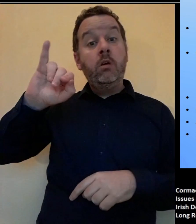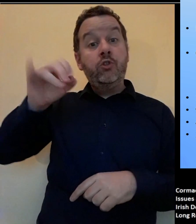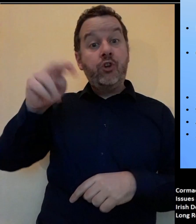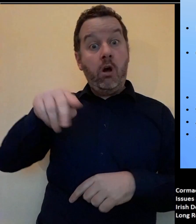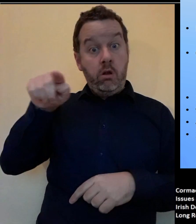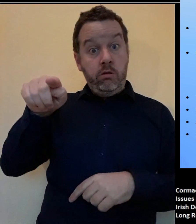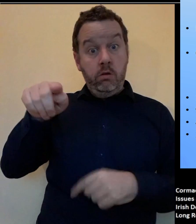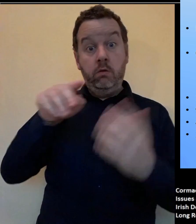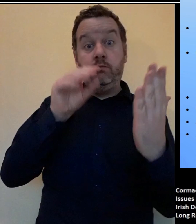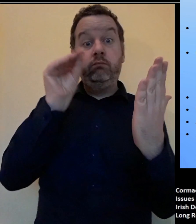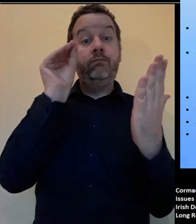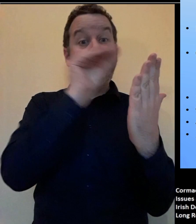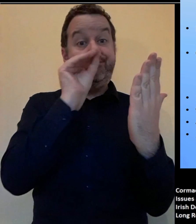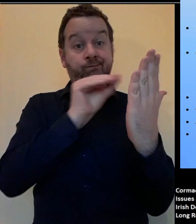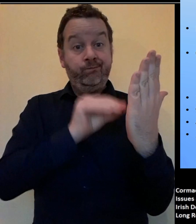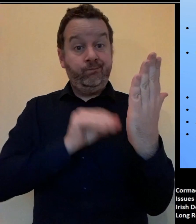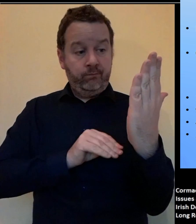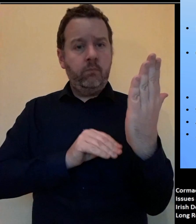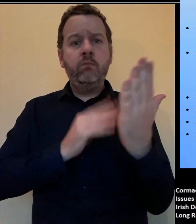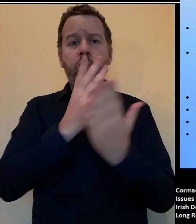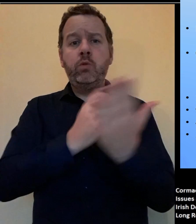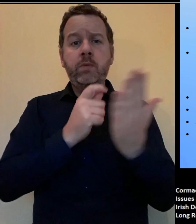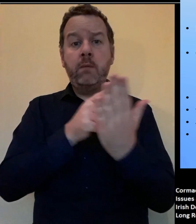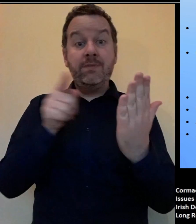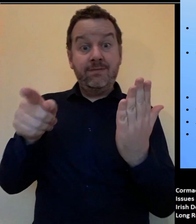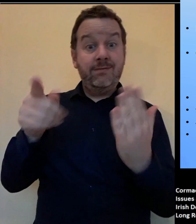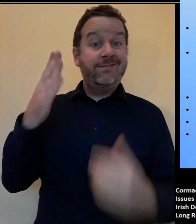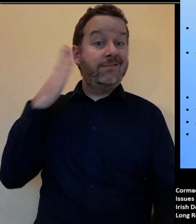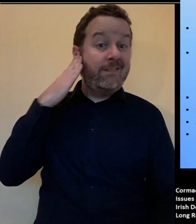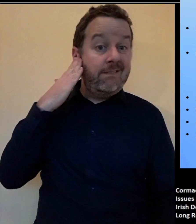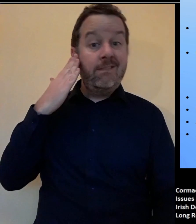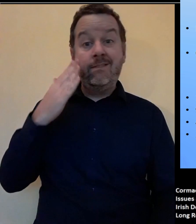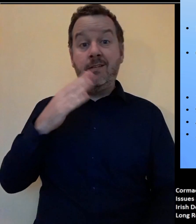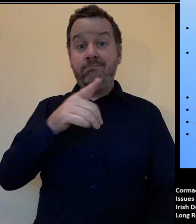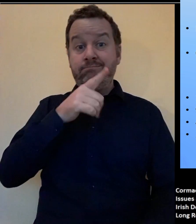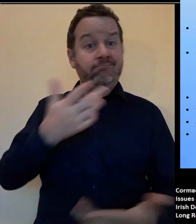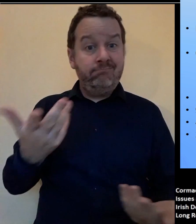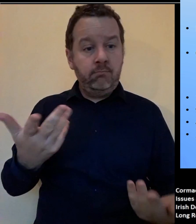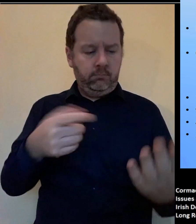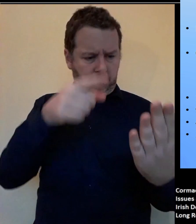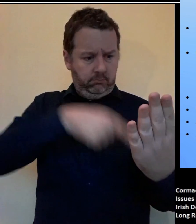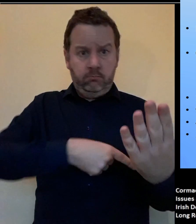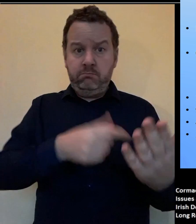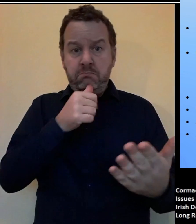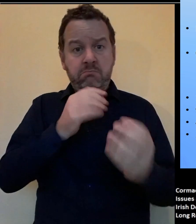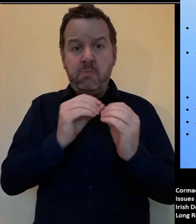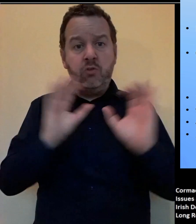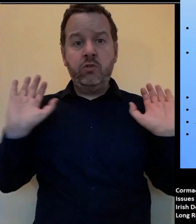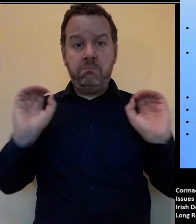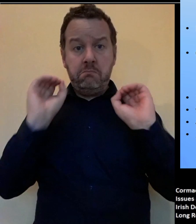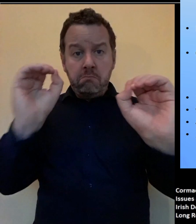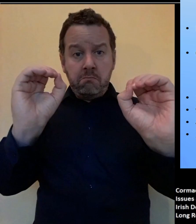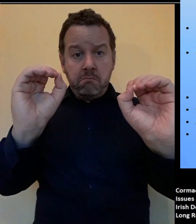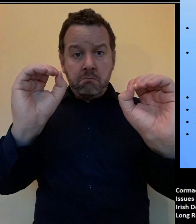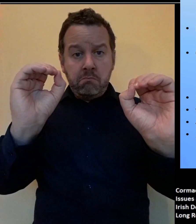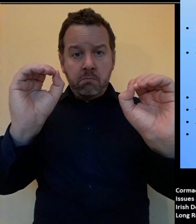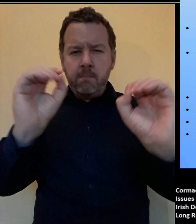Many entries for John Reilly did not mention his deafness or ability to speak at all,